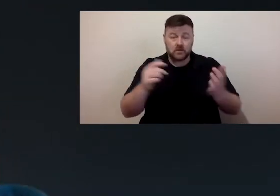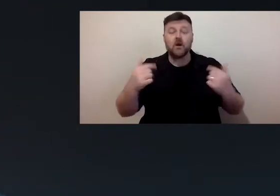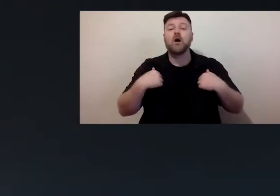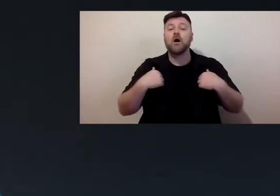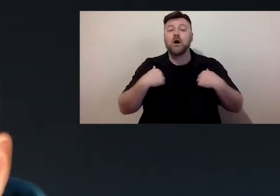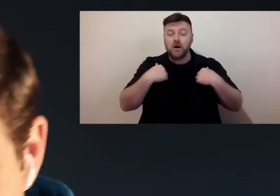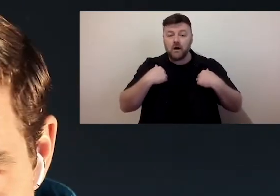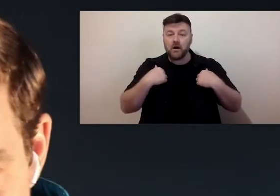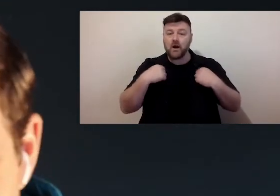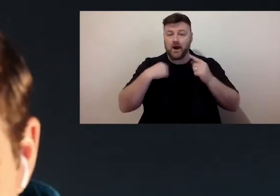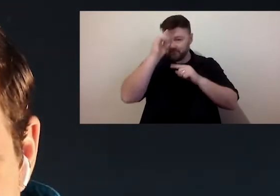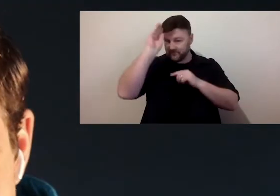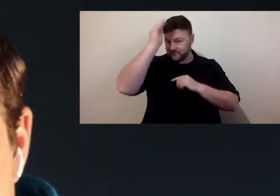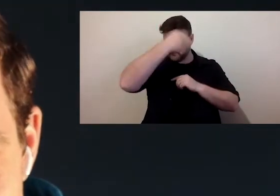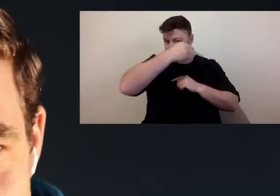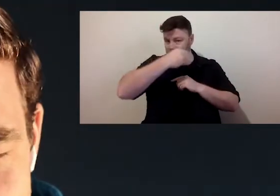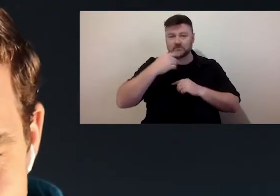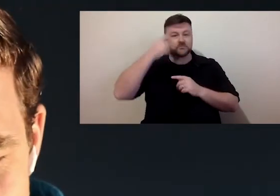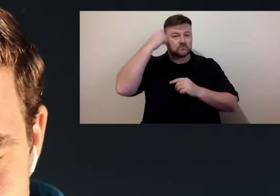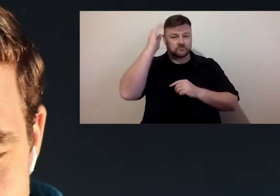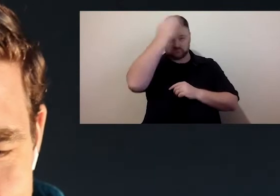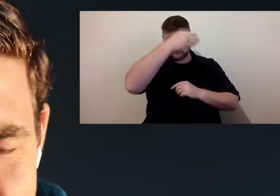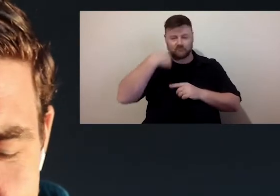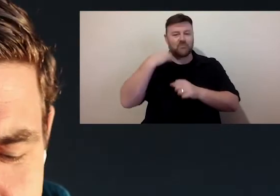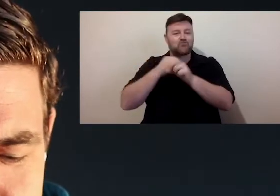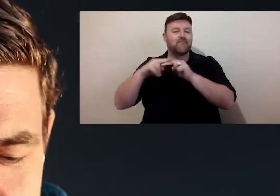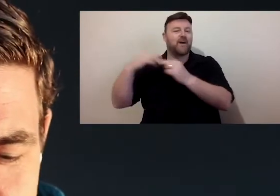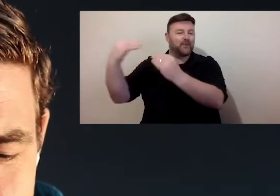side part in my hair that my grandad taught me, and I must have a very